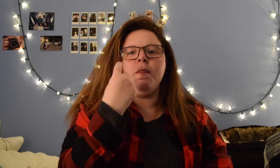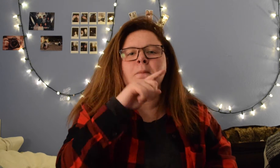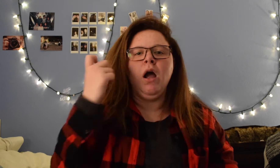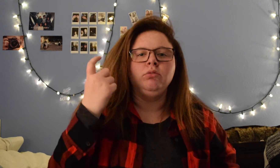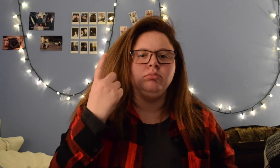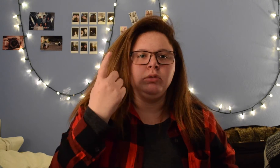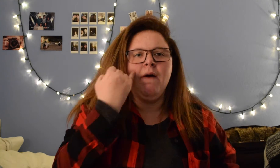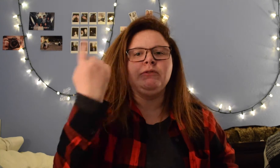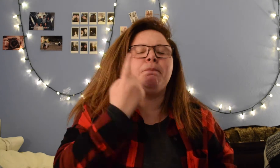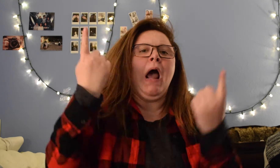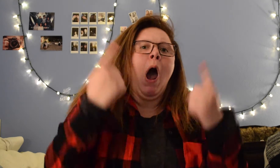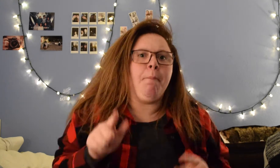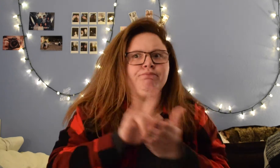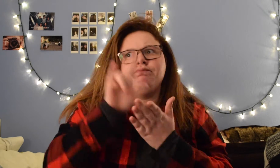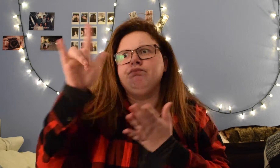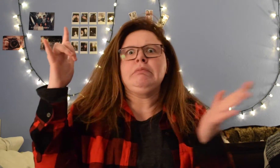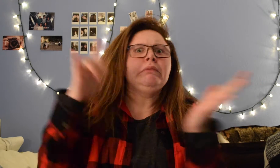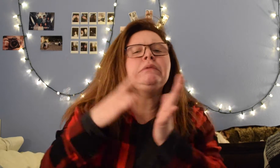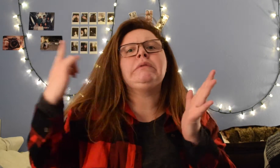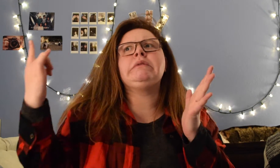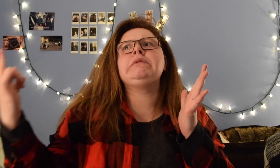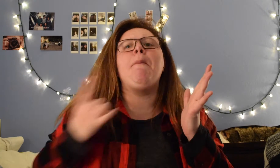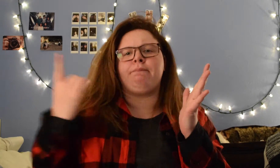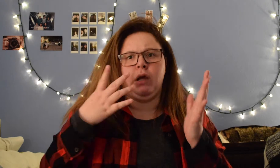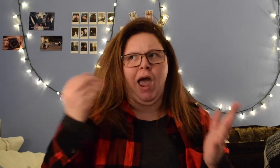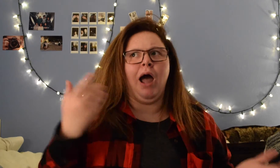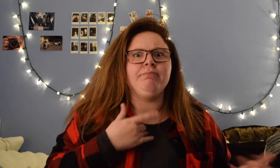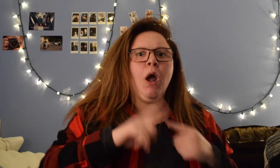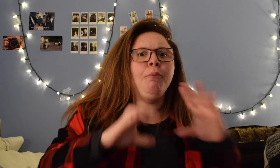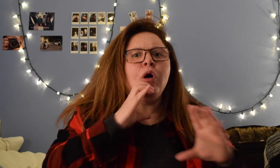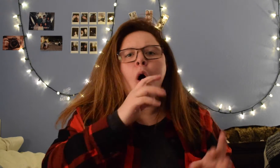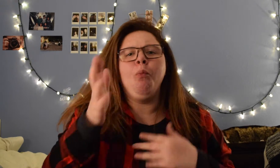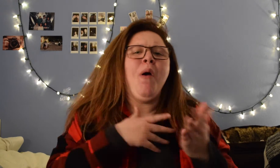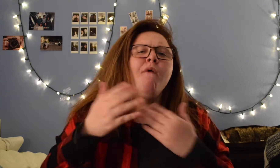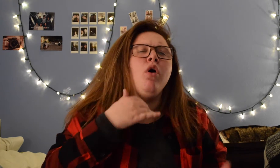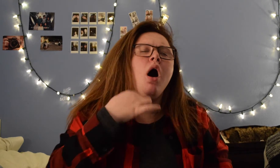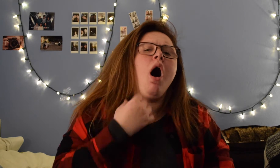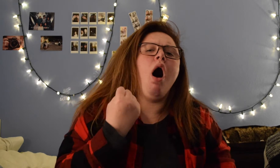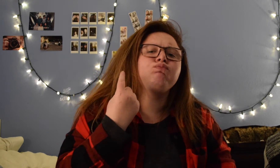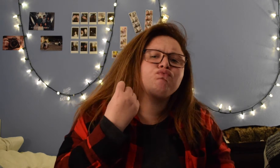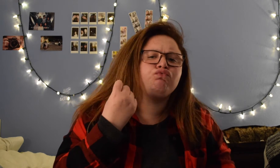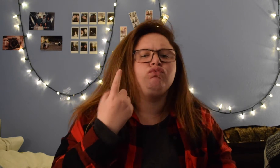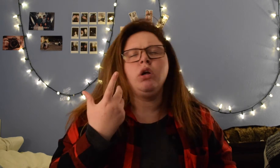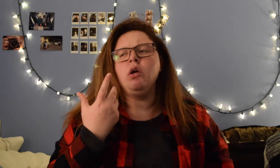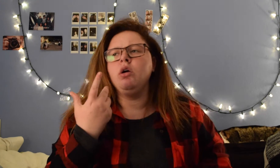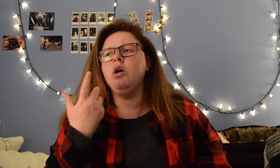Because if something happens on the plane and I can't communicate that well or whatever. I get it